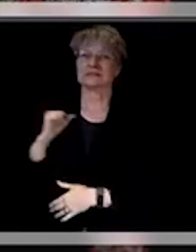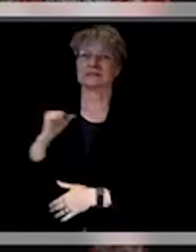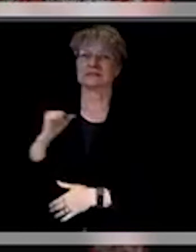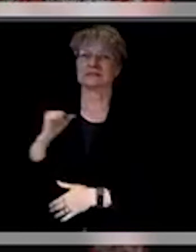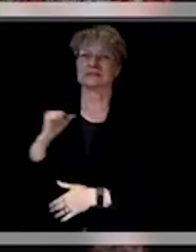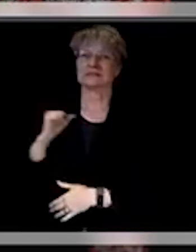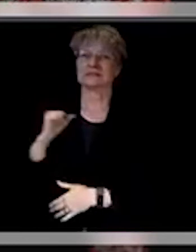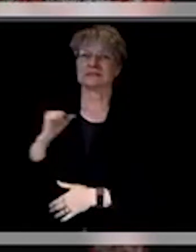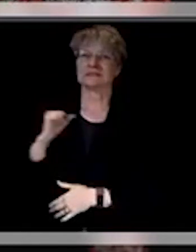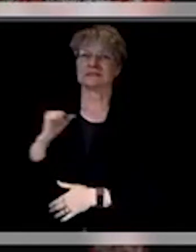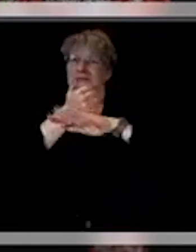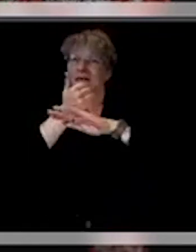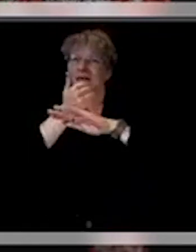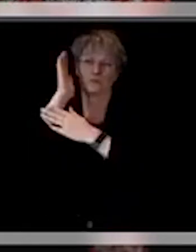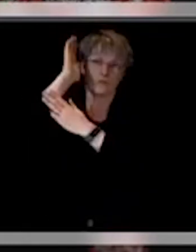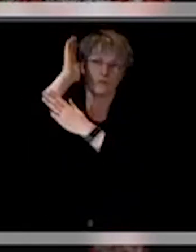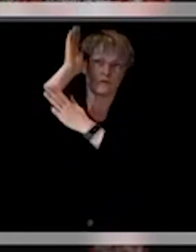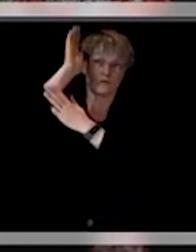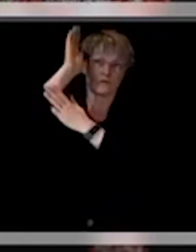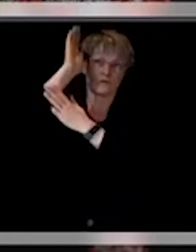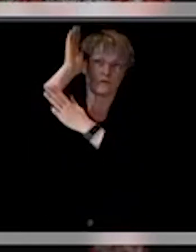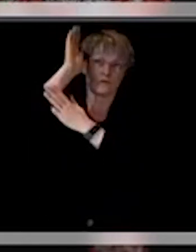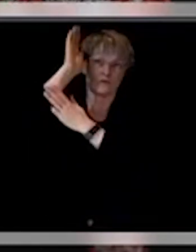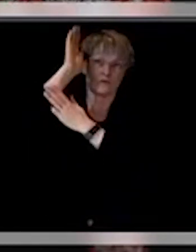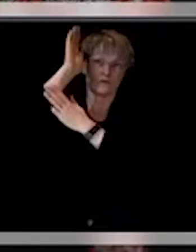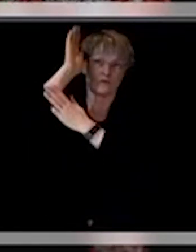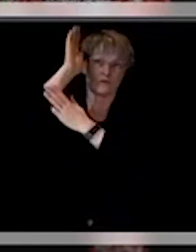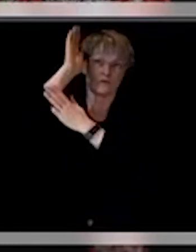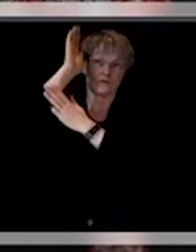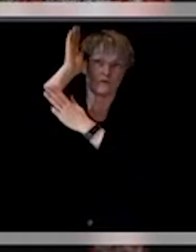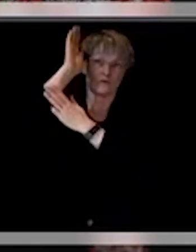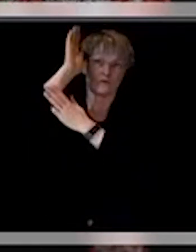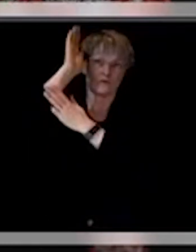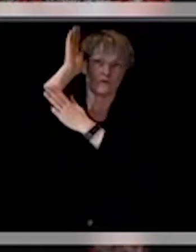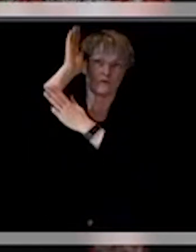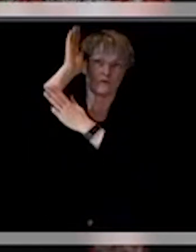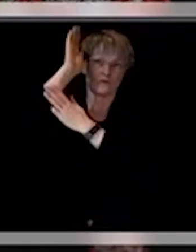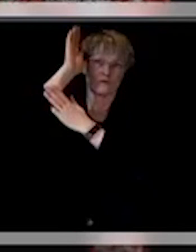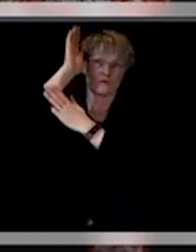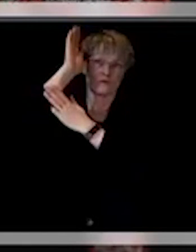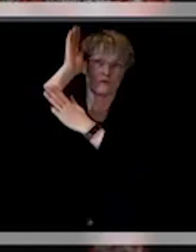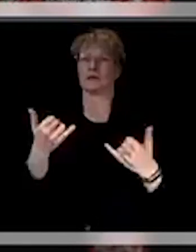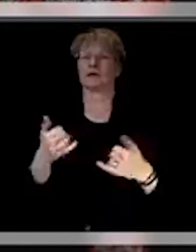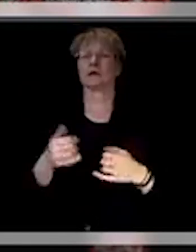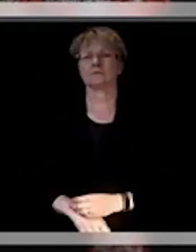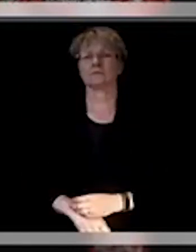in this forum, but I think we need to find another perhaps another day and time that